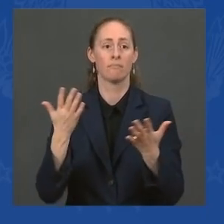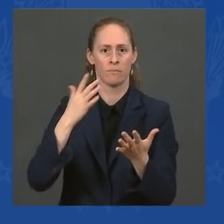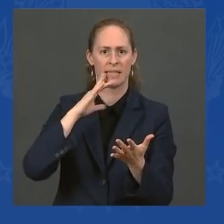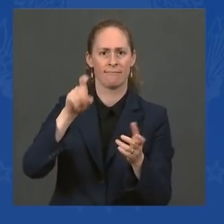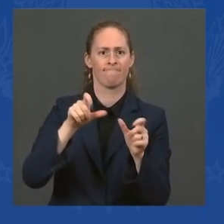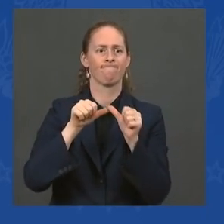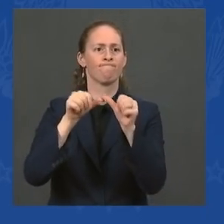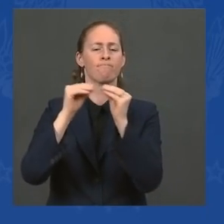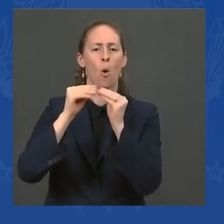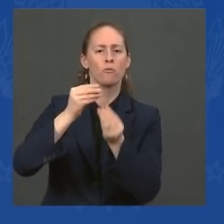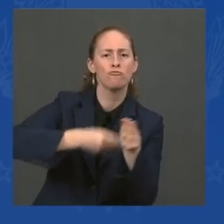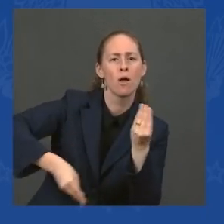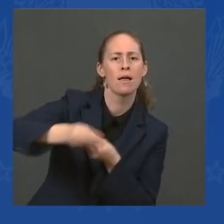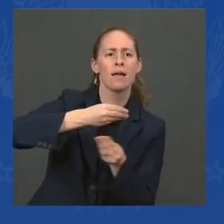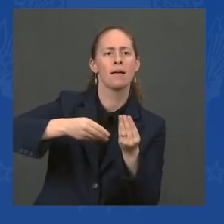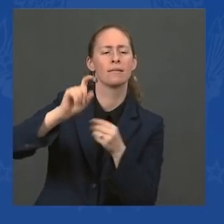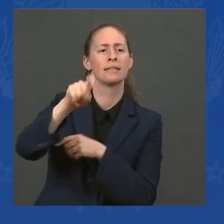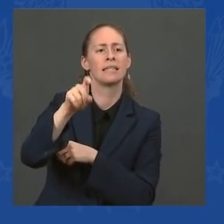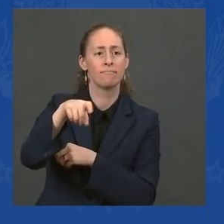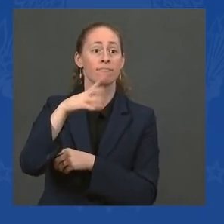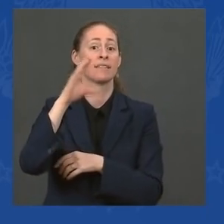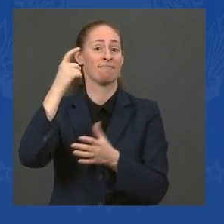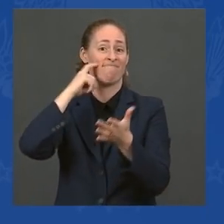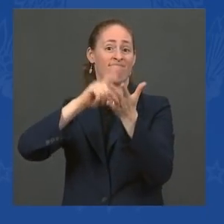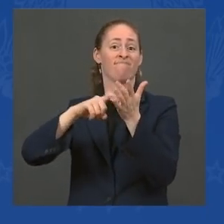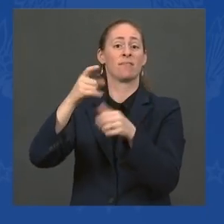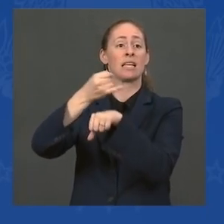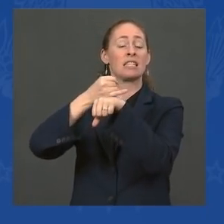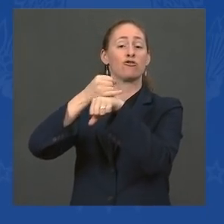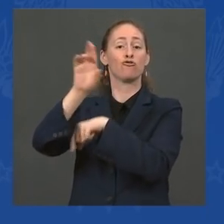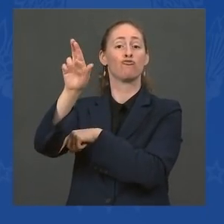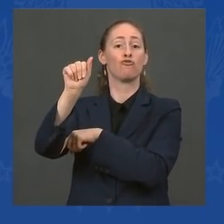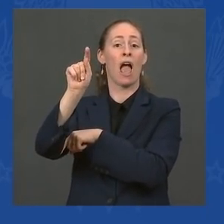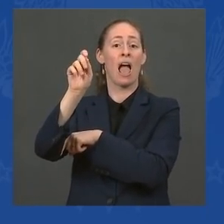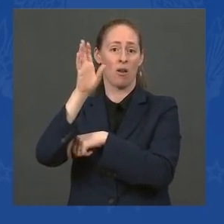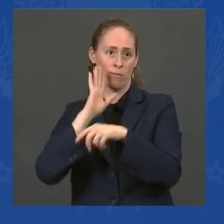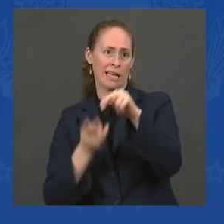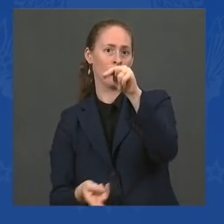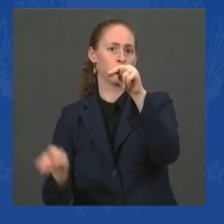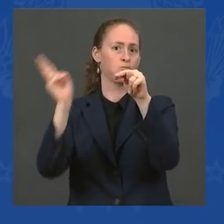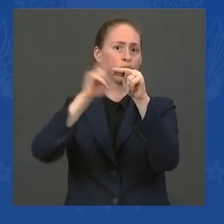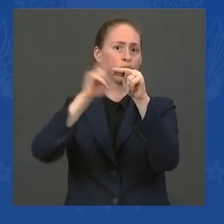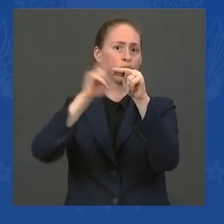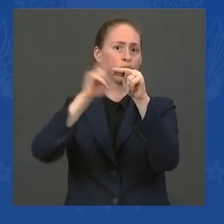It will get worse as we get close to the brink. And as you said, it'll hurt not big companies -- and we won't -- don't worry about that;